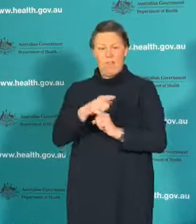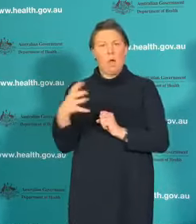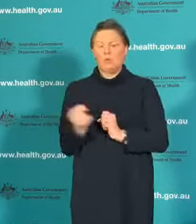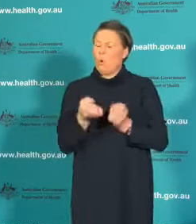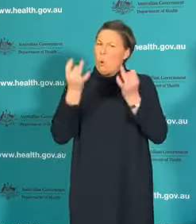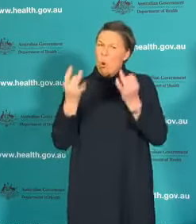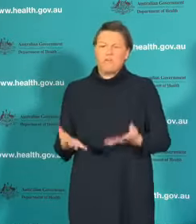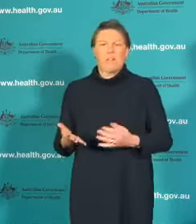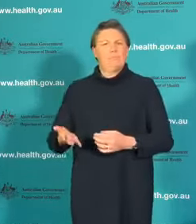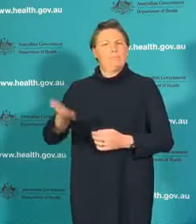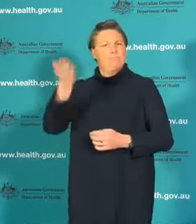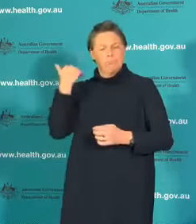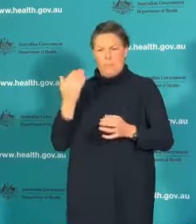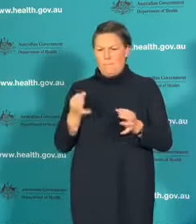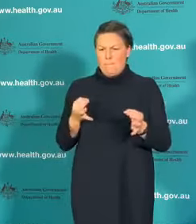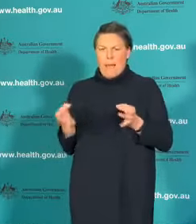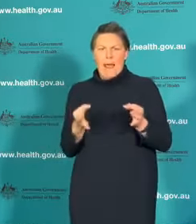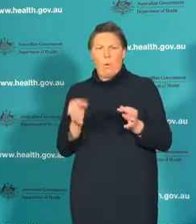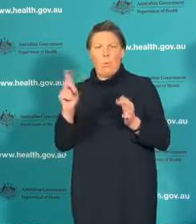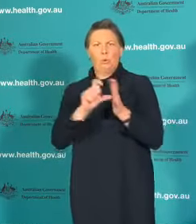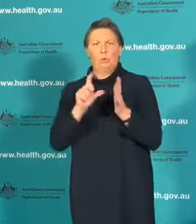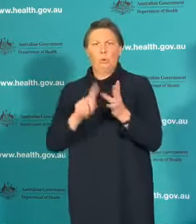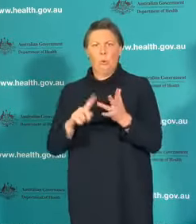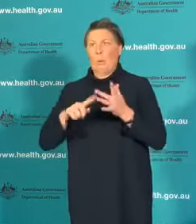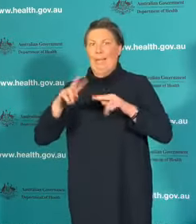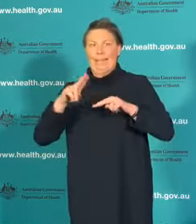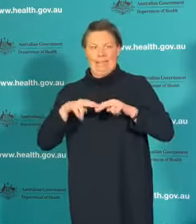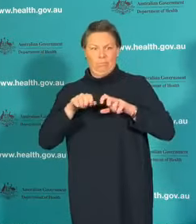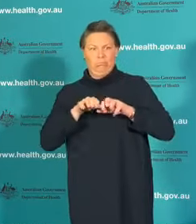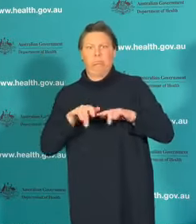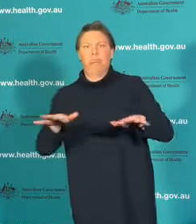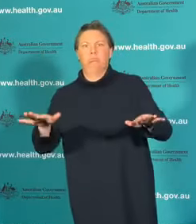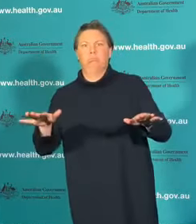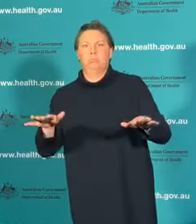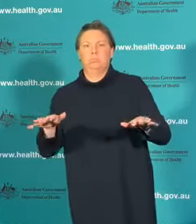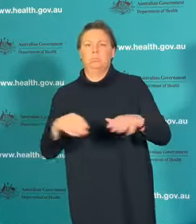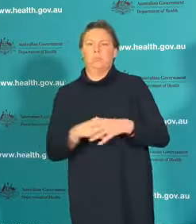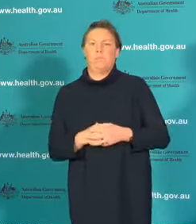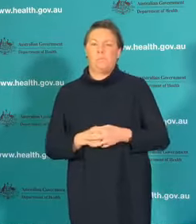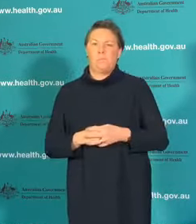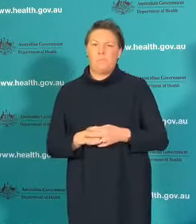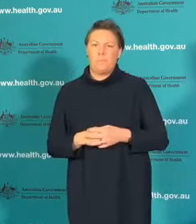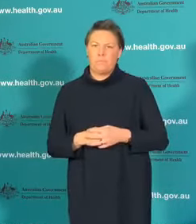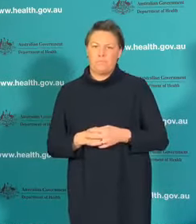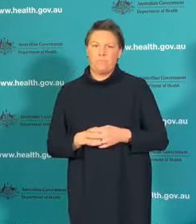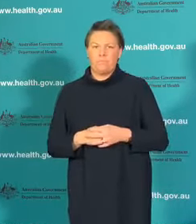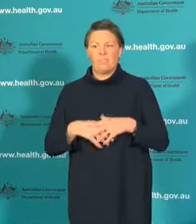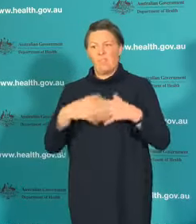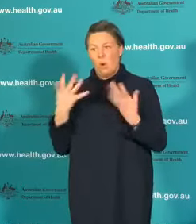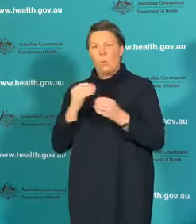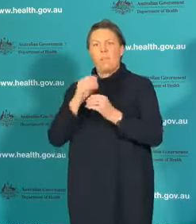appeared in Australia. And of course ongoing advice was then provided about the specifics needed for dealing with this particular